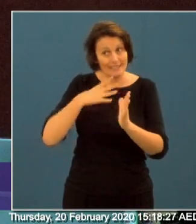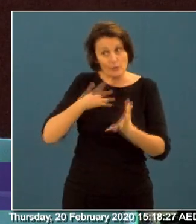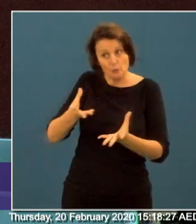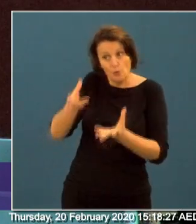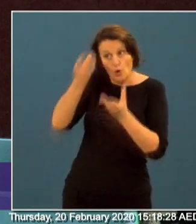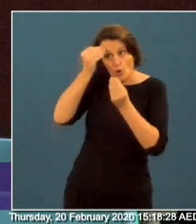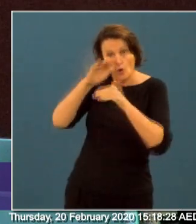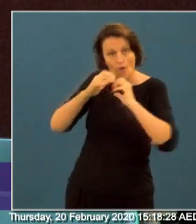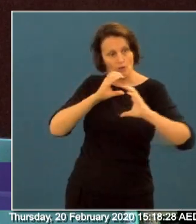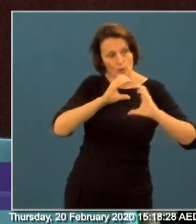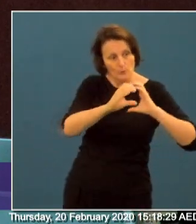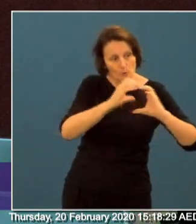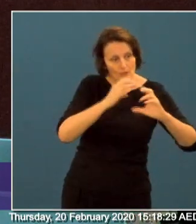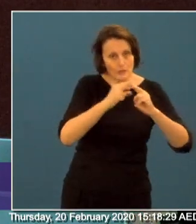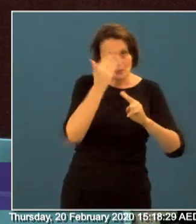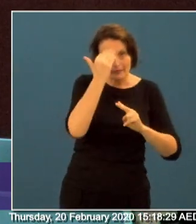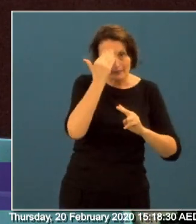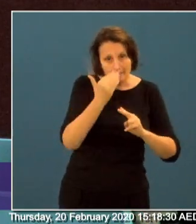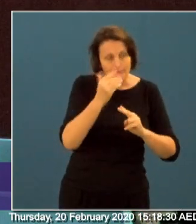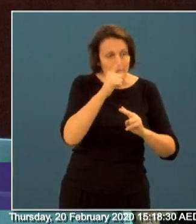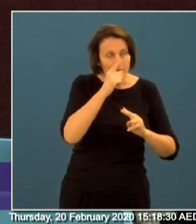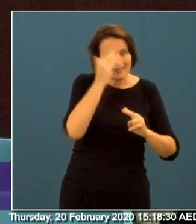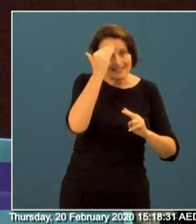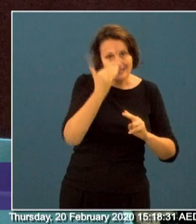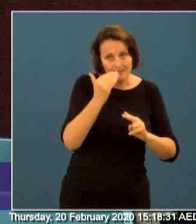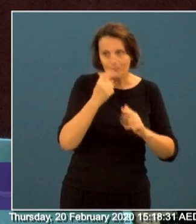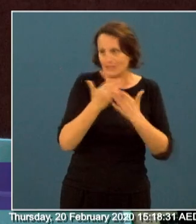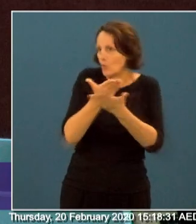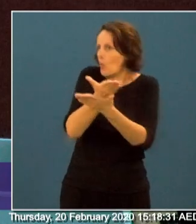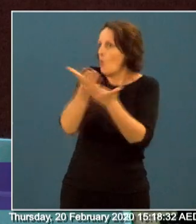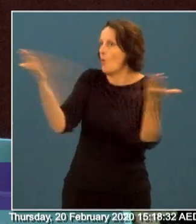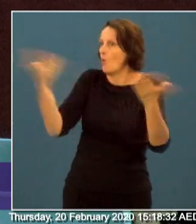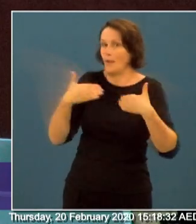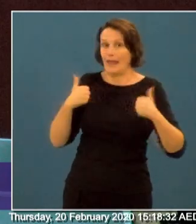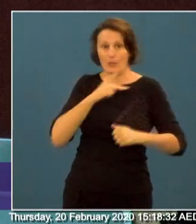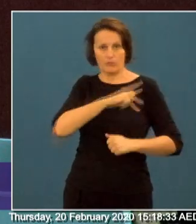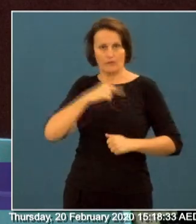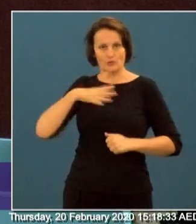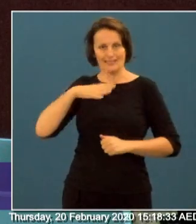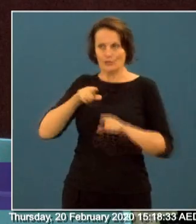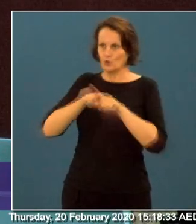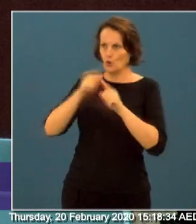with patients who have intellectual disability, it's all of the health professions. Would you agree with that? Absolutely.